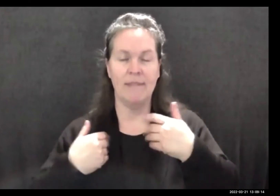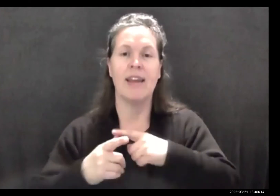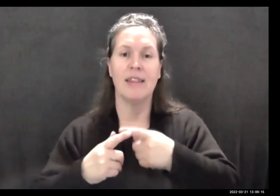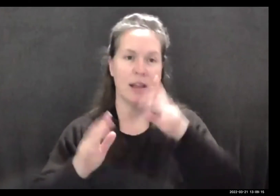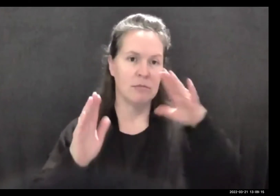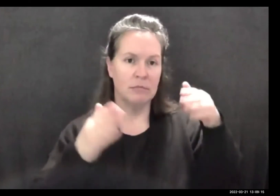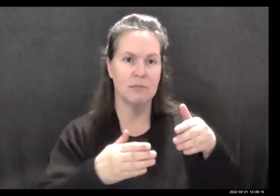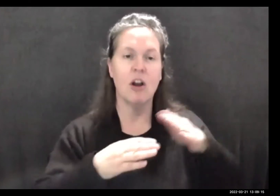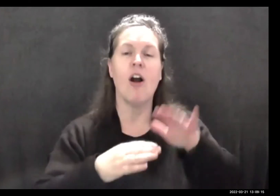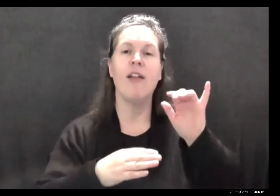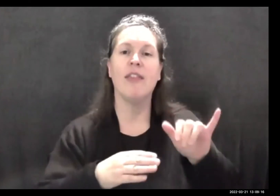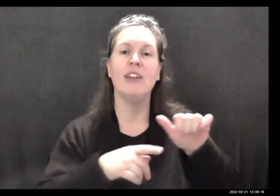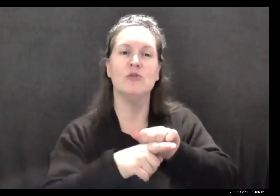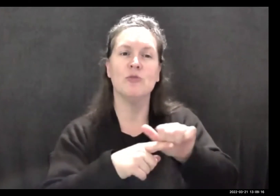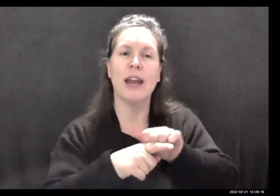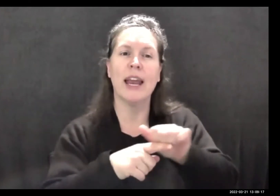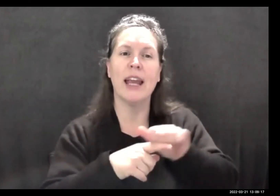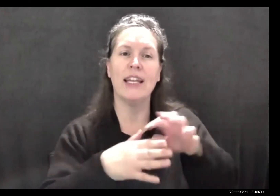on that training content section.